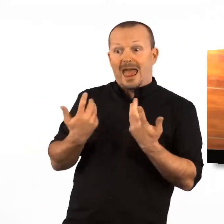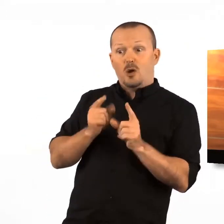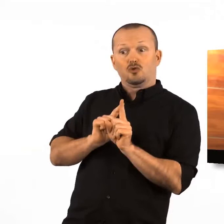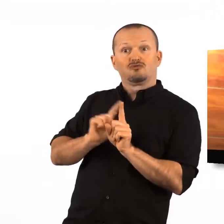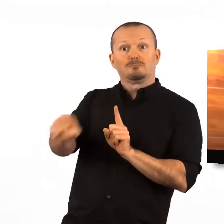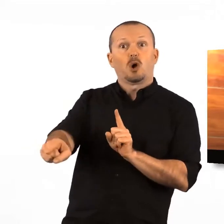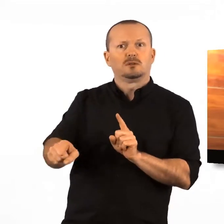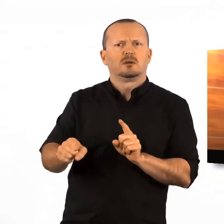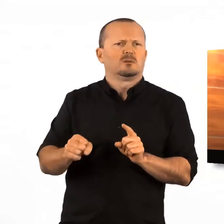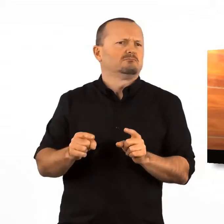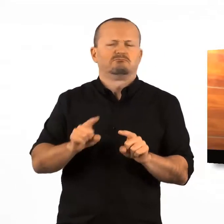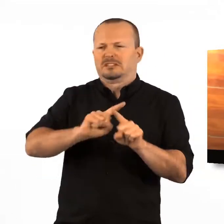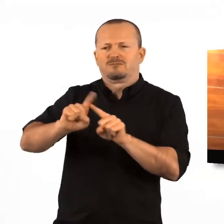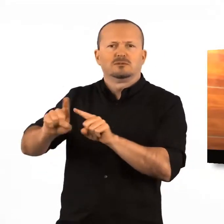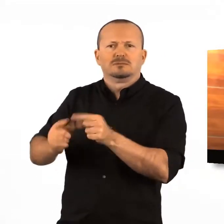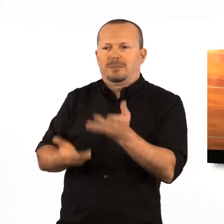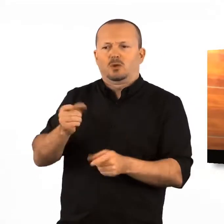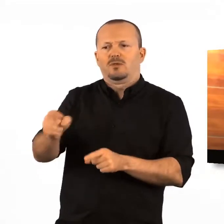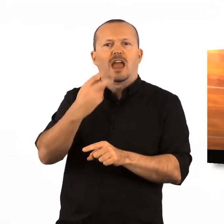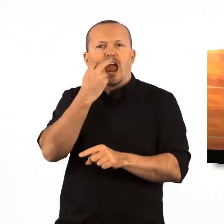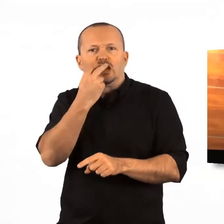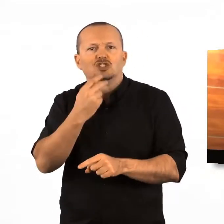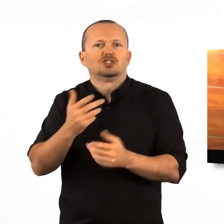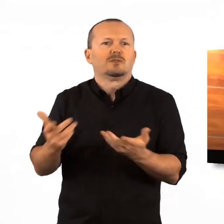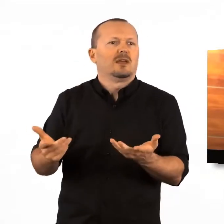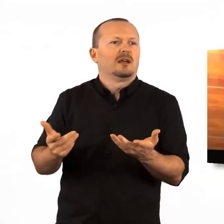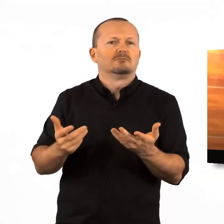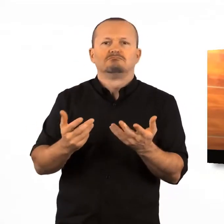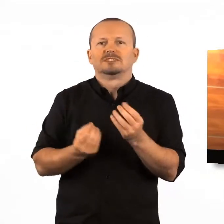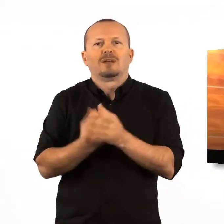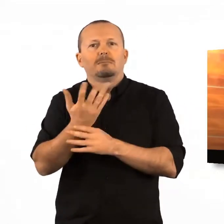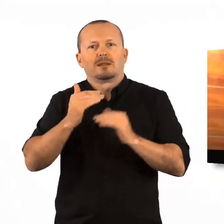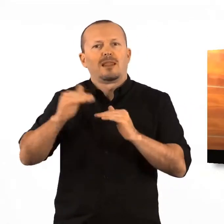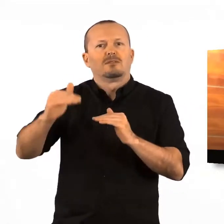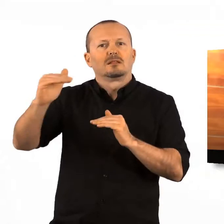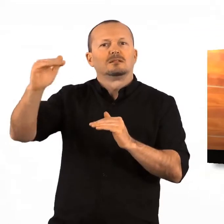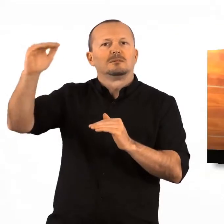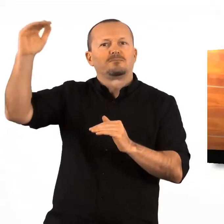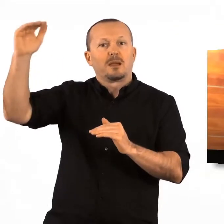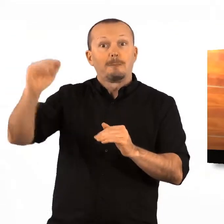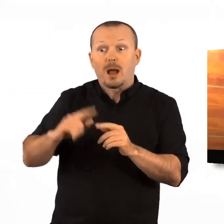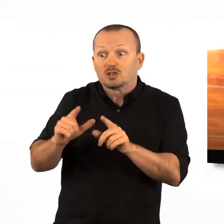child’s stage and level of language development but you respond straight away then you listen